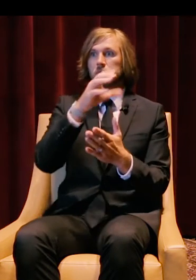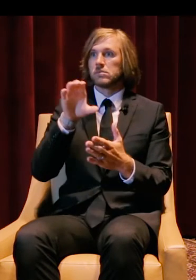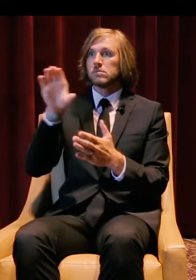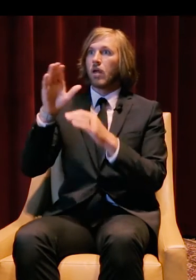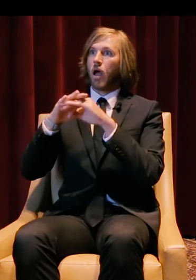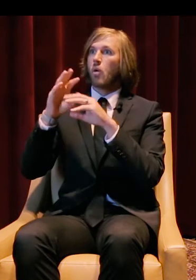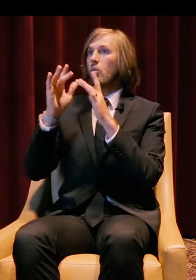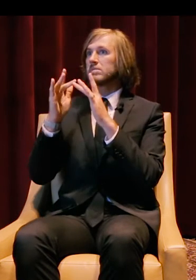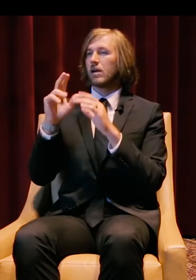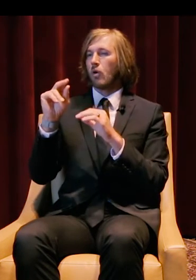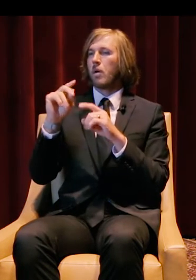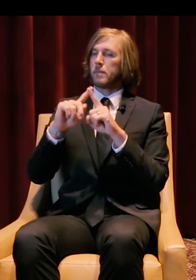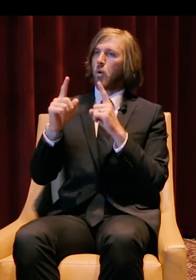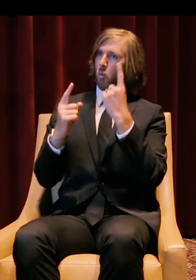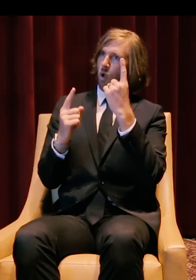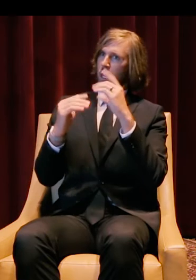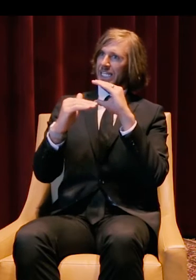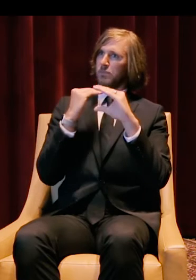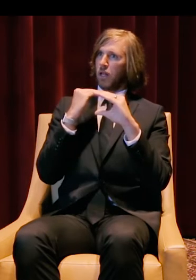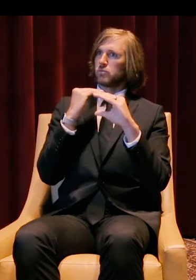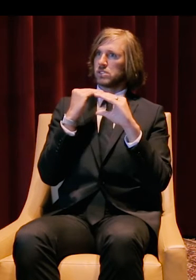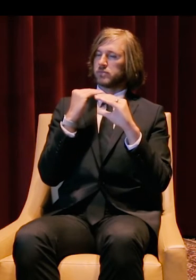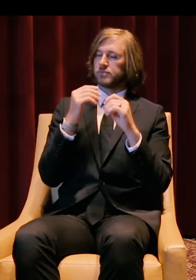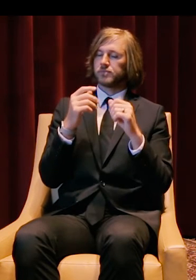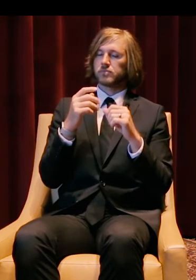It was one email that I received that ended with,